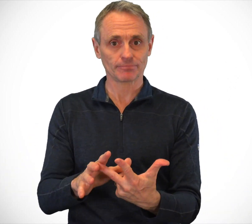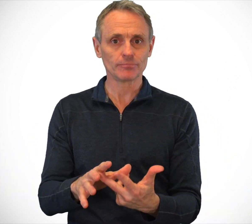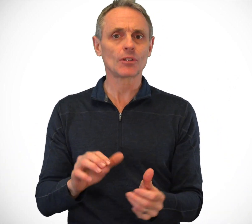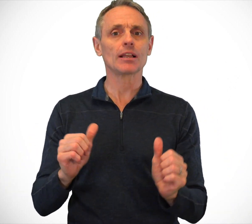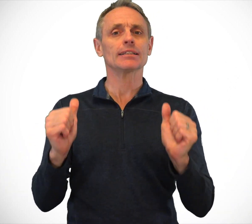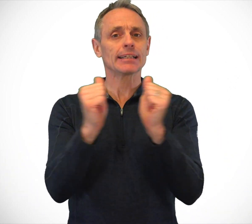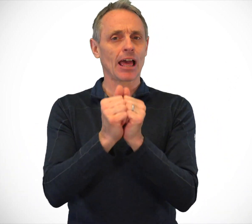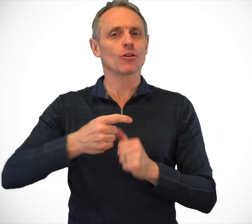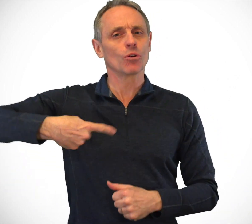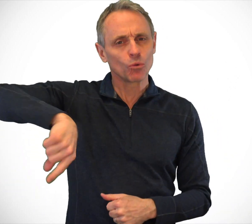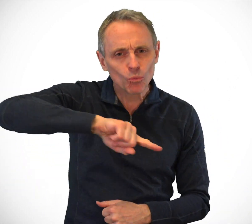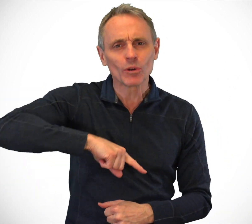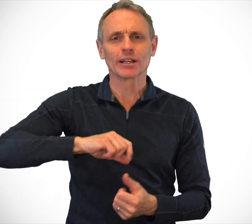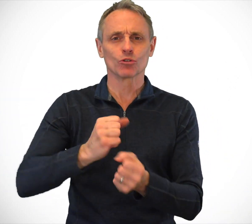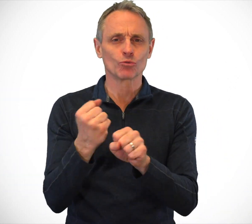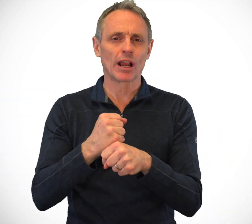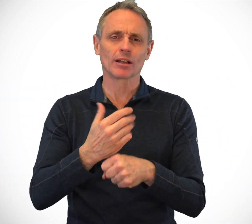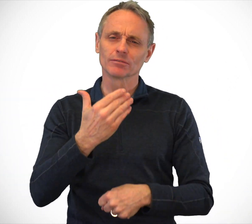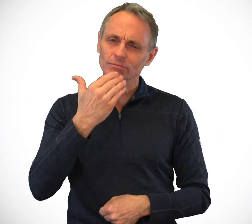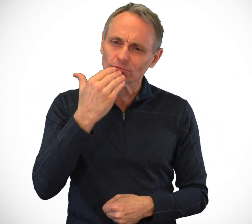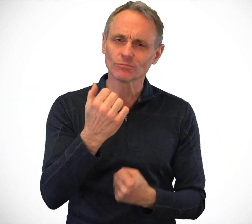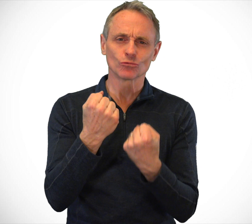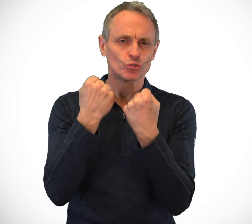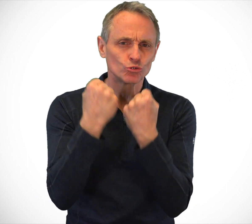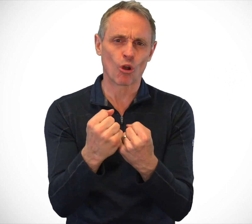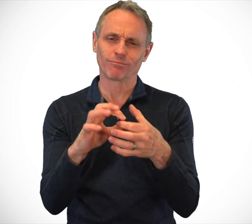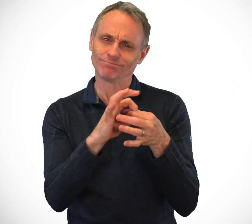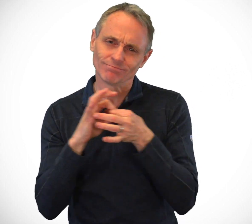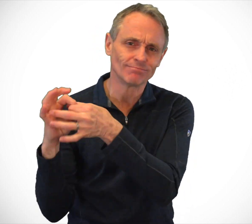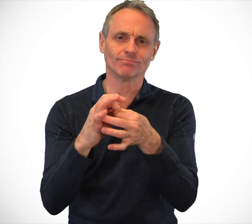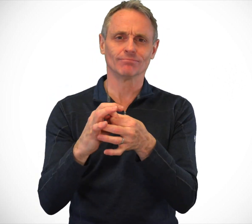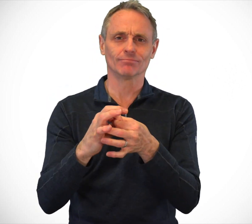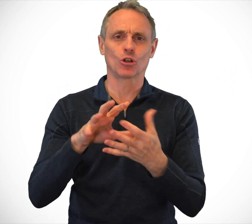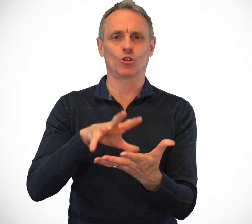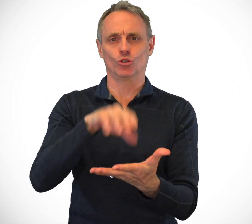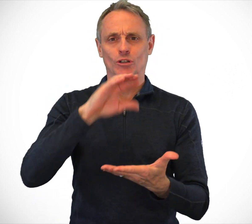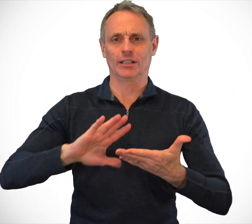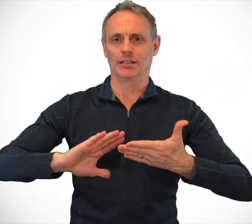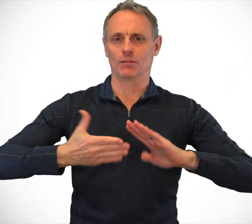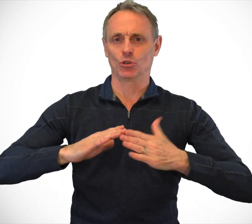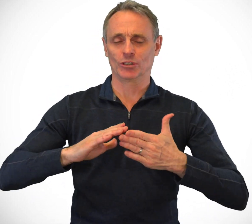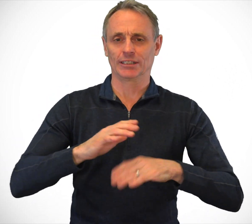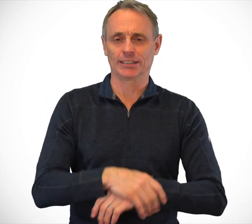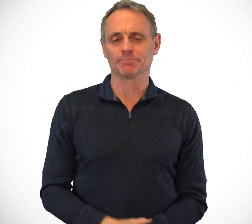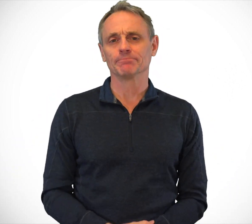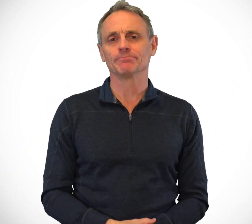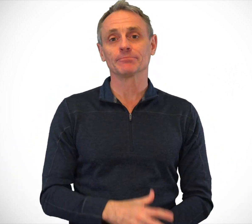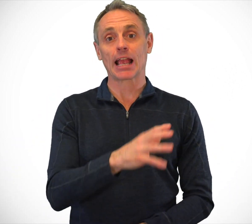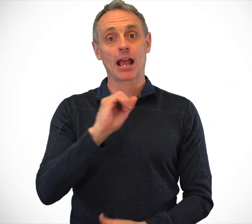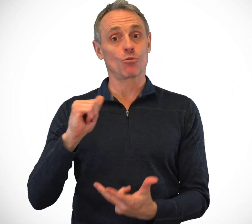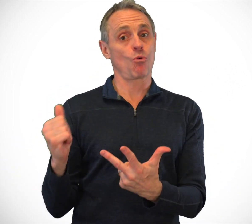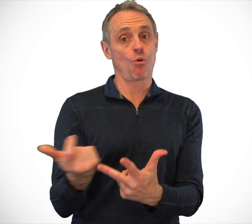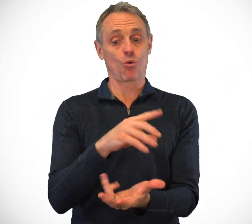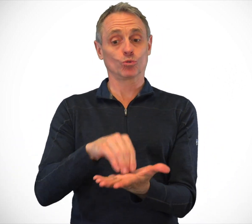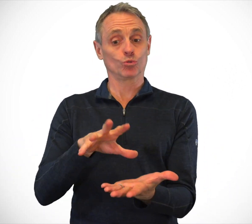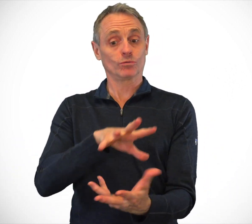Together, these three (3) concentrations in students create a very vibrant learning community.